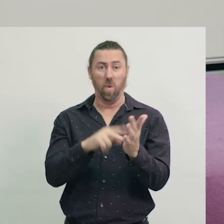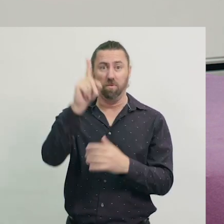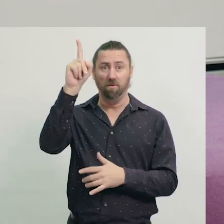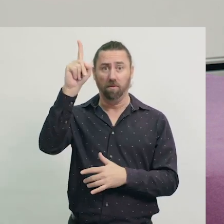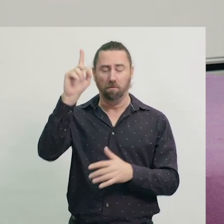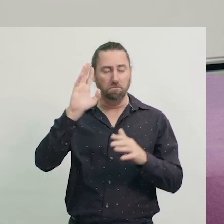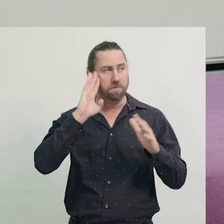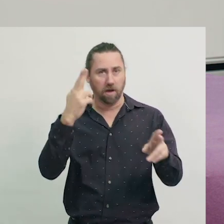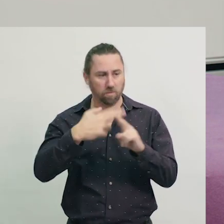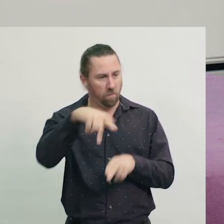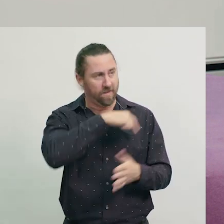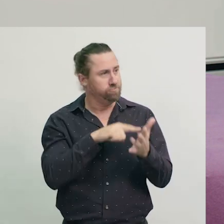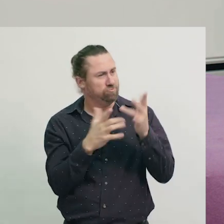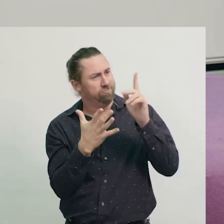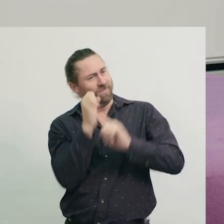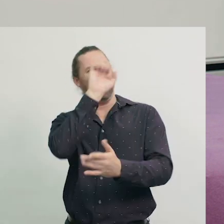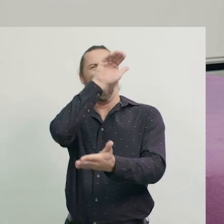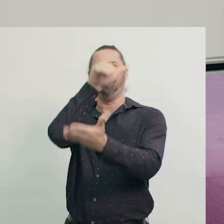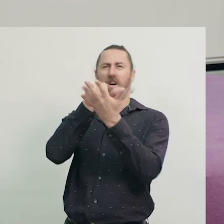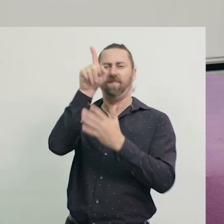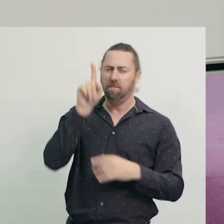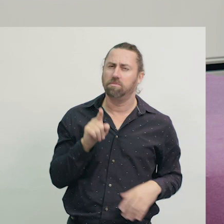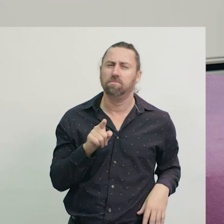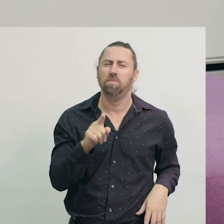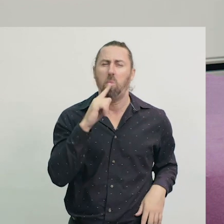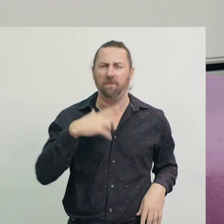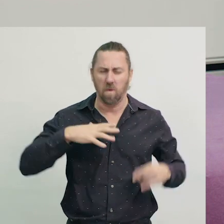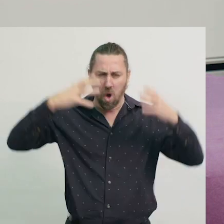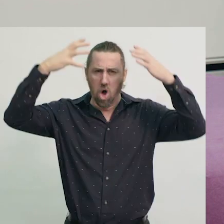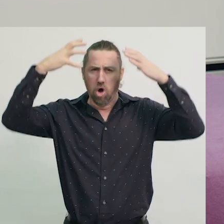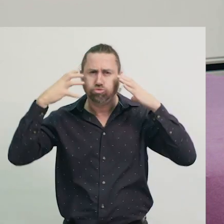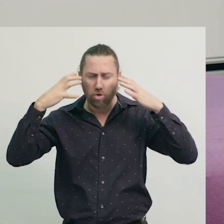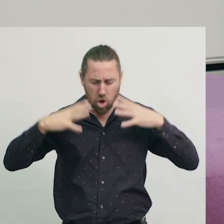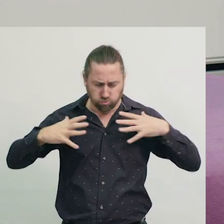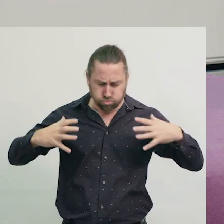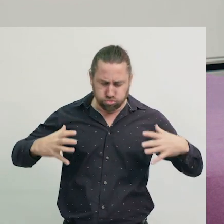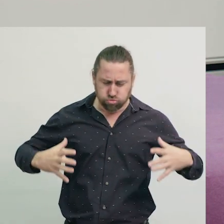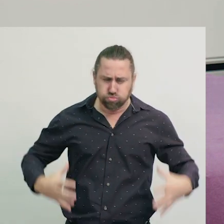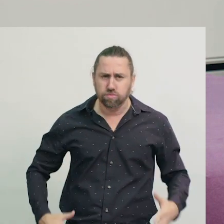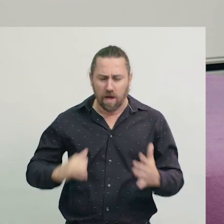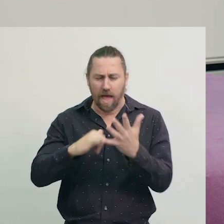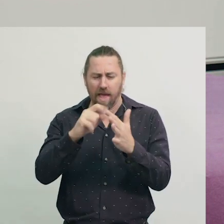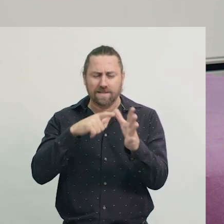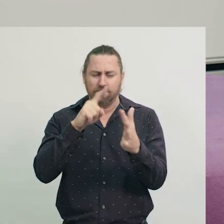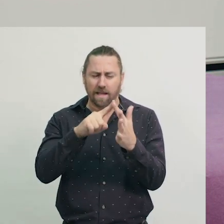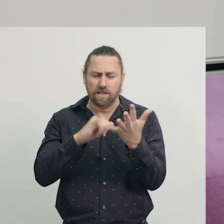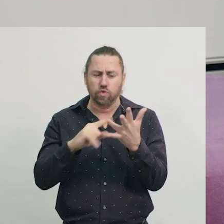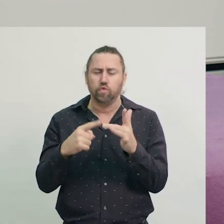But have you ever wondered why astronauts wear spacesuits to the Moon? They keep astronauts alive in the harsh conditions of space.